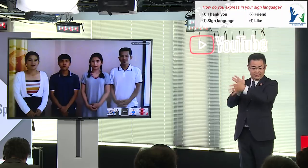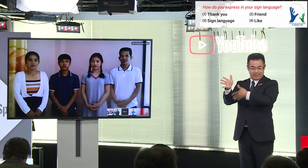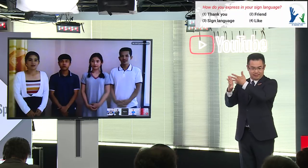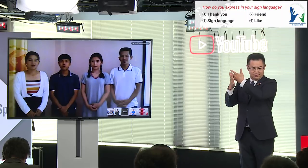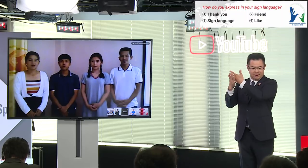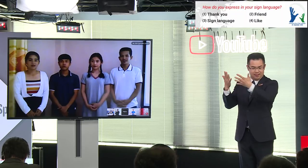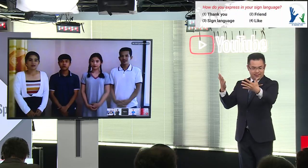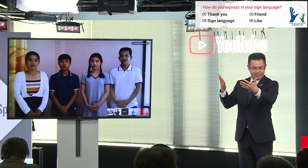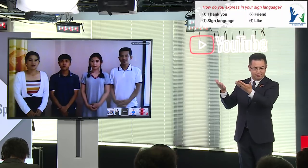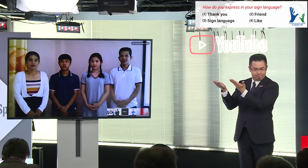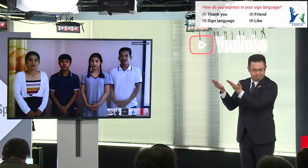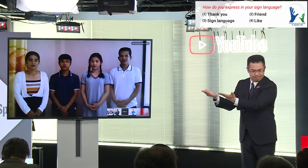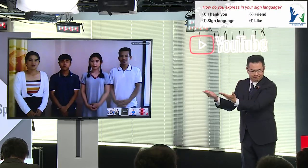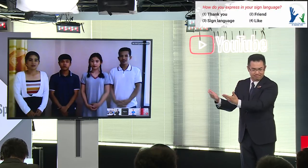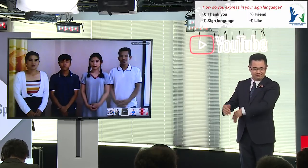For "friend."